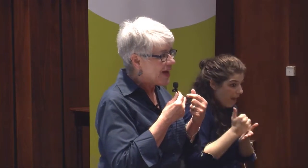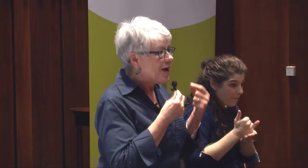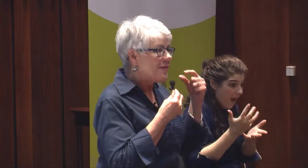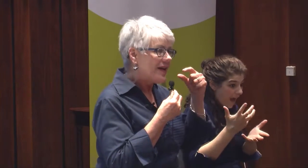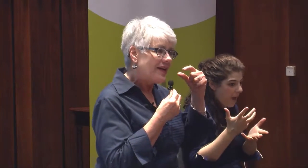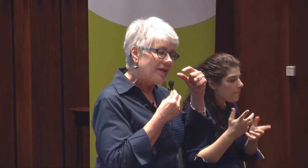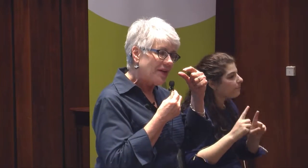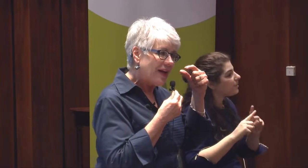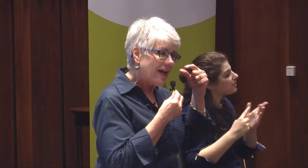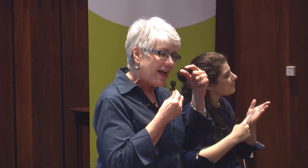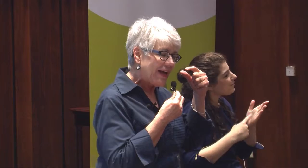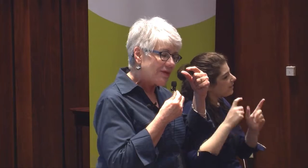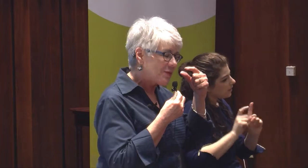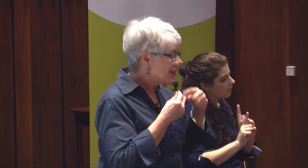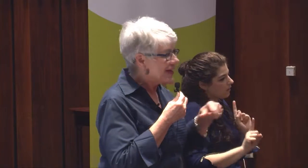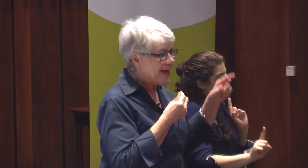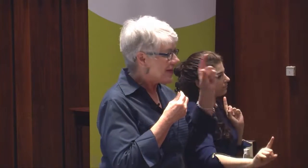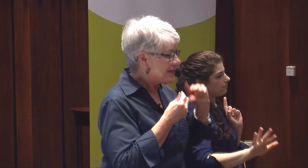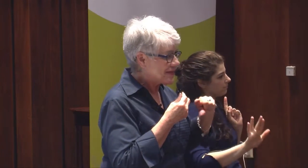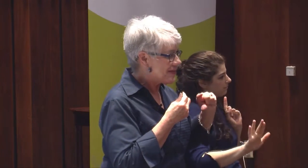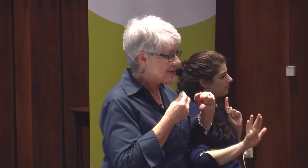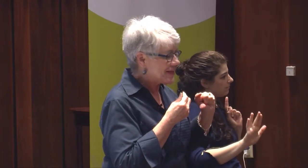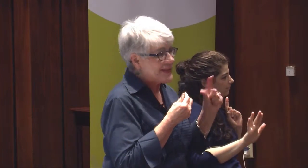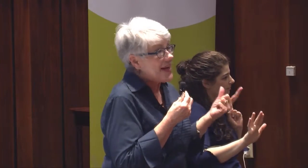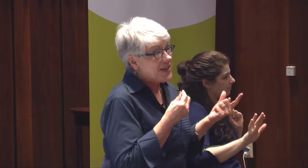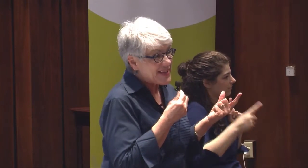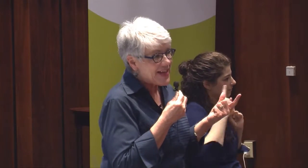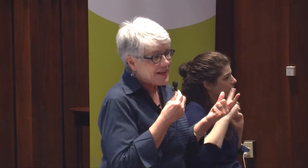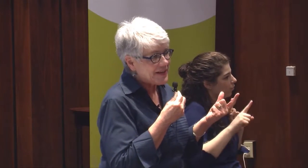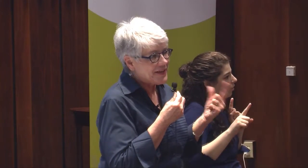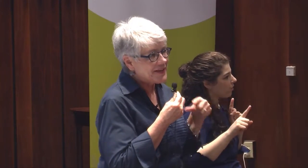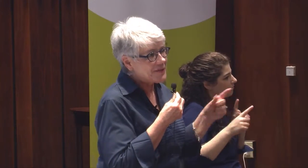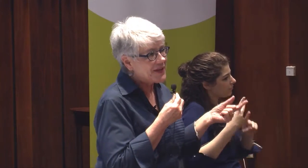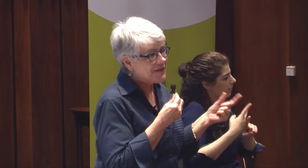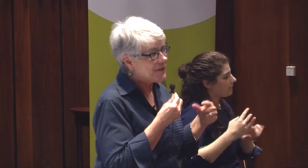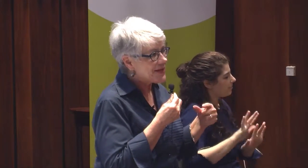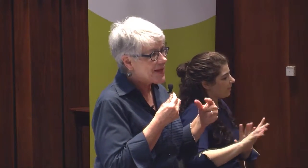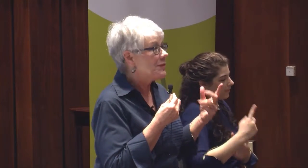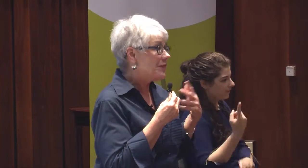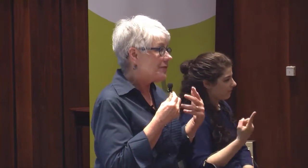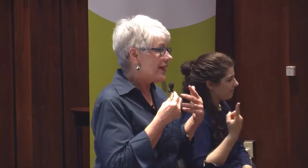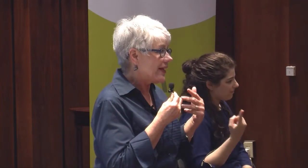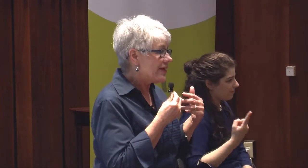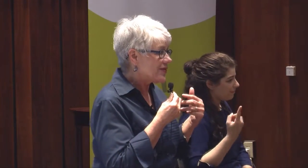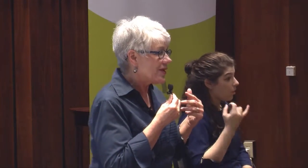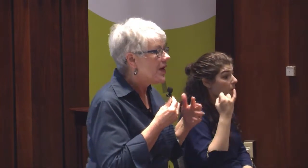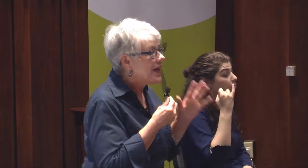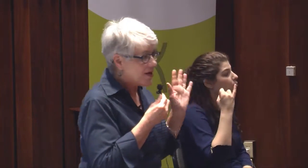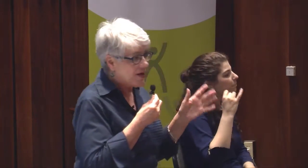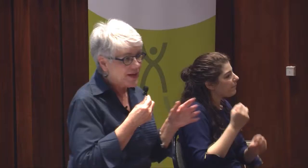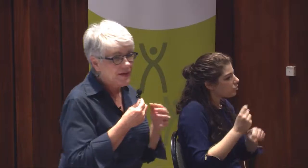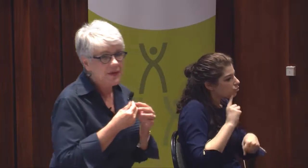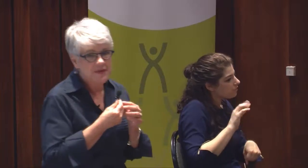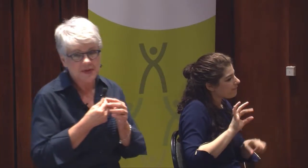but it's really not going to. It's not going to take unless we give them the time to be ready. So go ahead and give them some space,